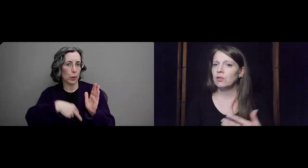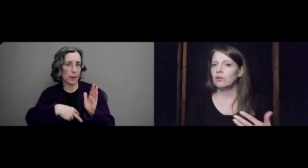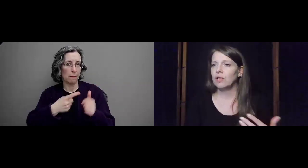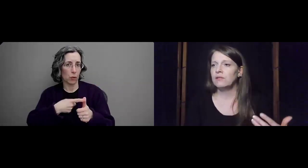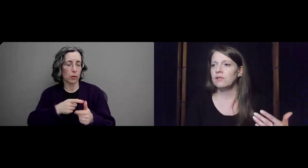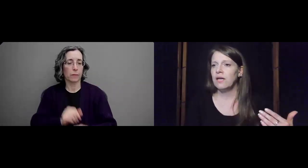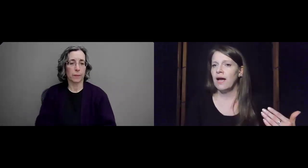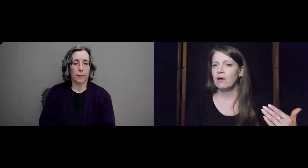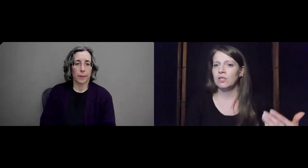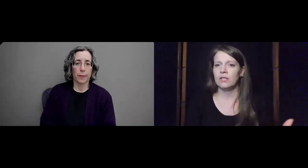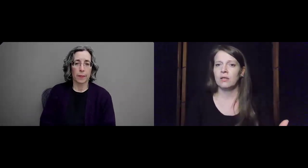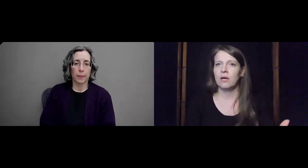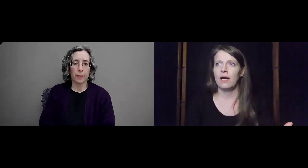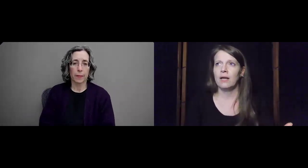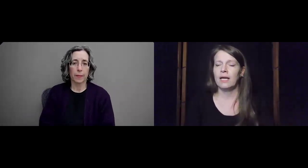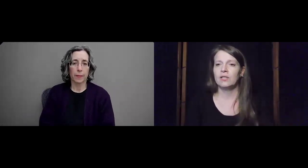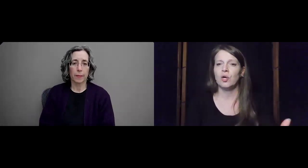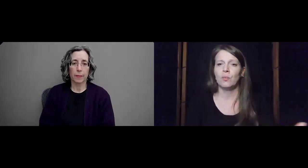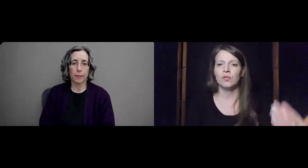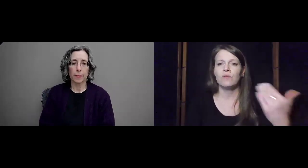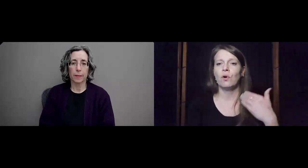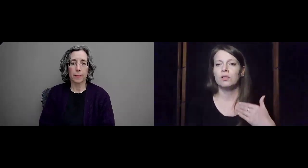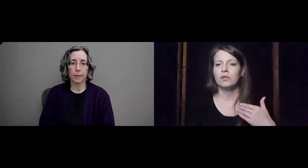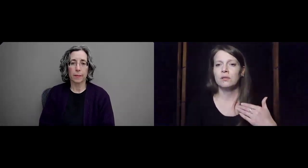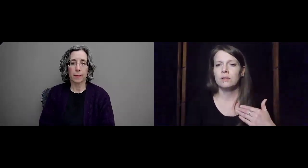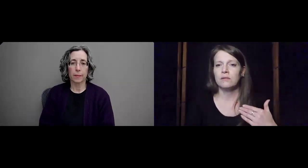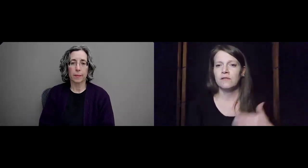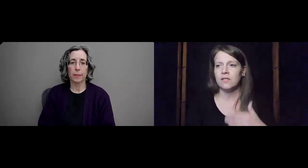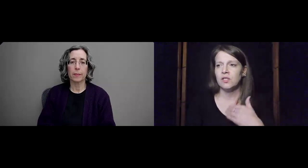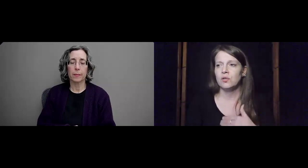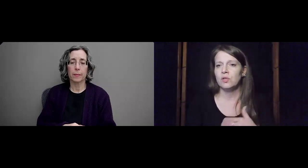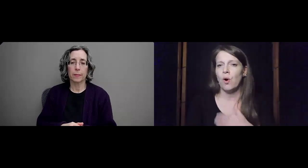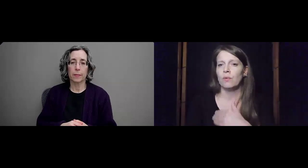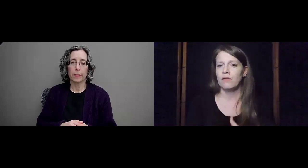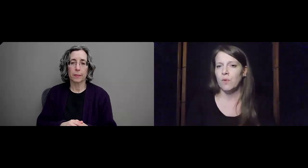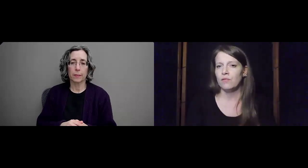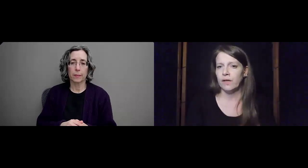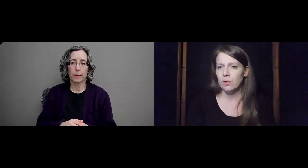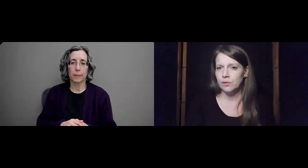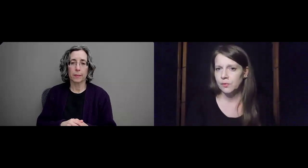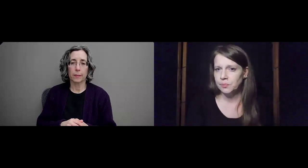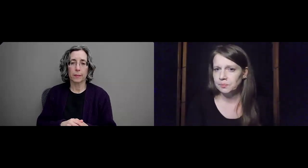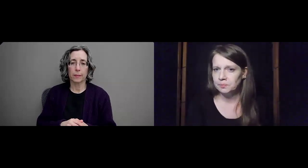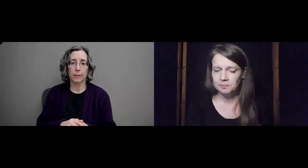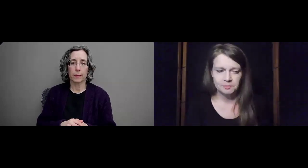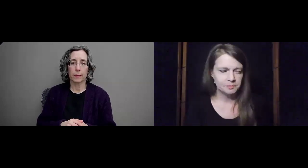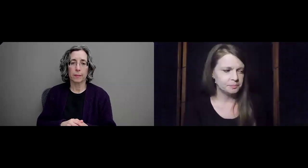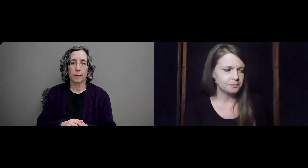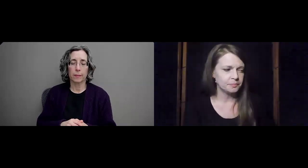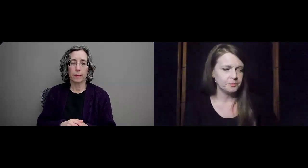to look at this slide because I want to go over some tips, particularly how to get